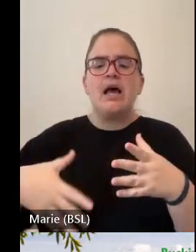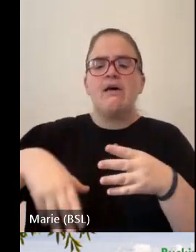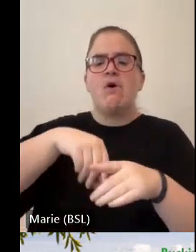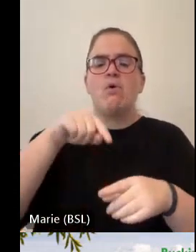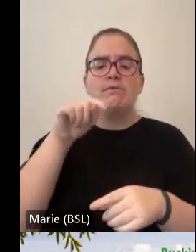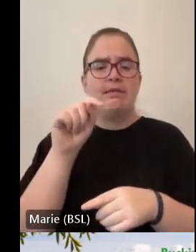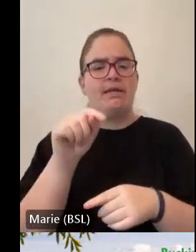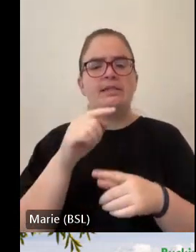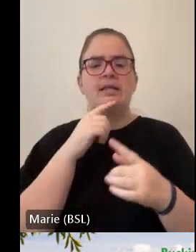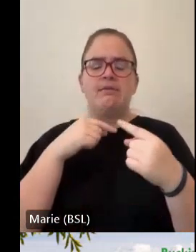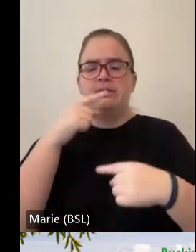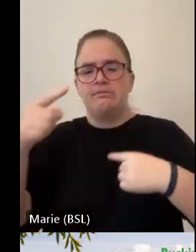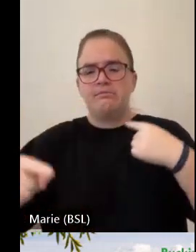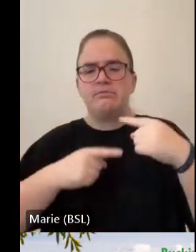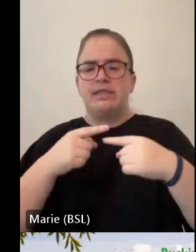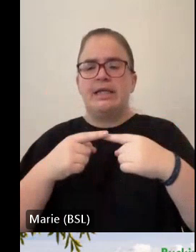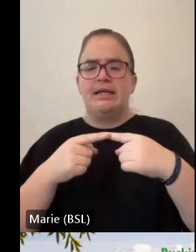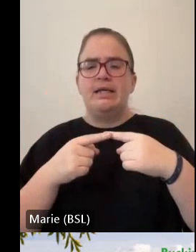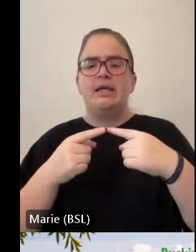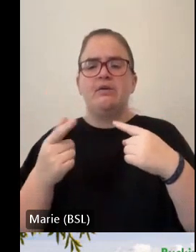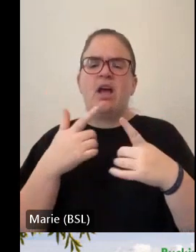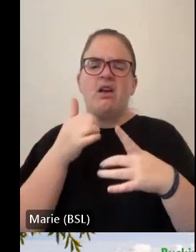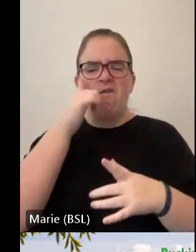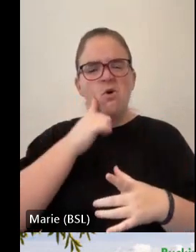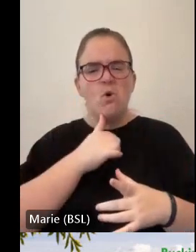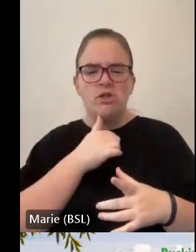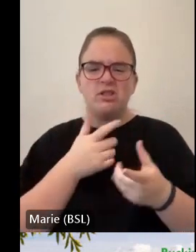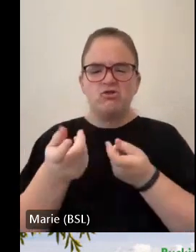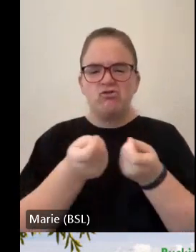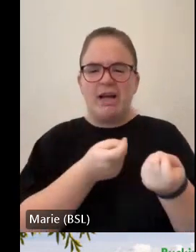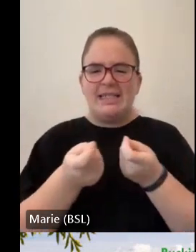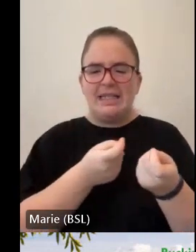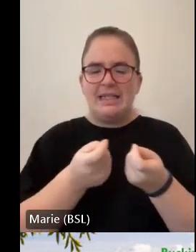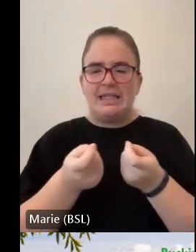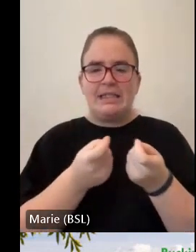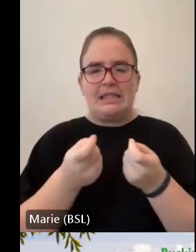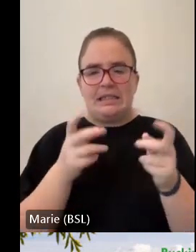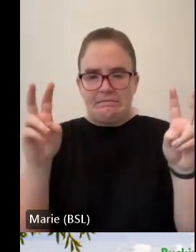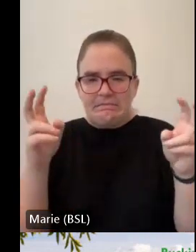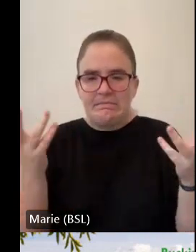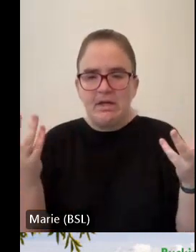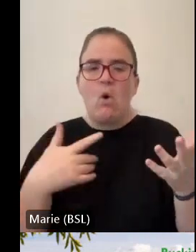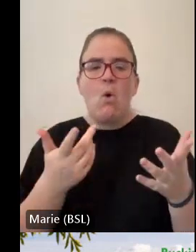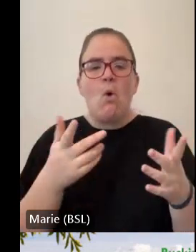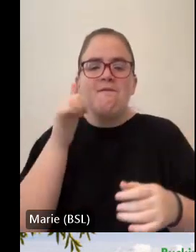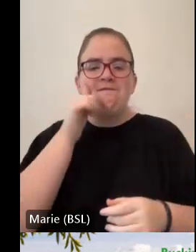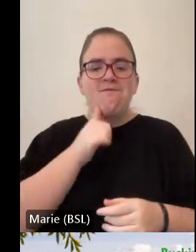this uh sphere of UM, sort of fraudulent trading as it were. Or, you know, fraud scams.